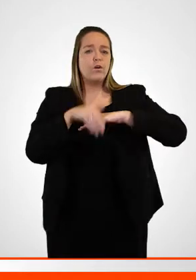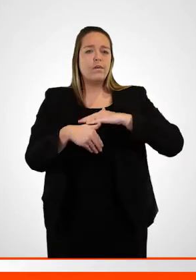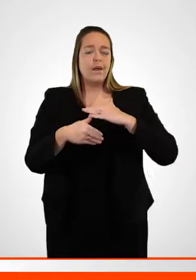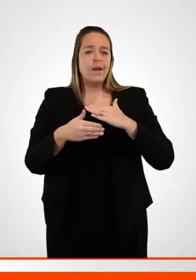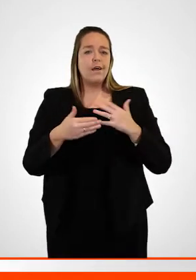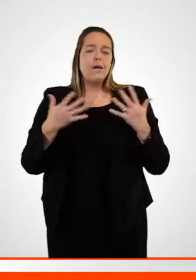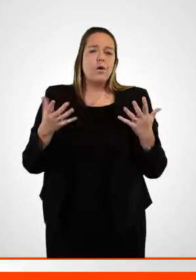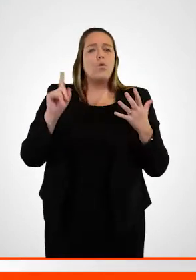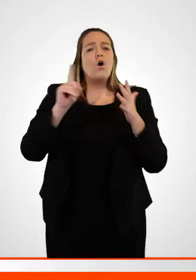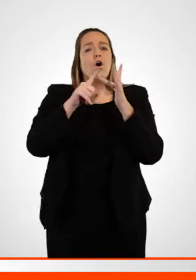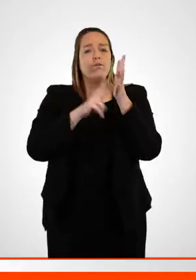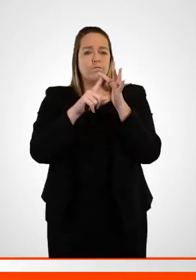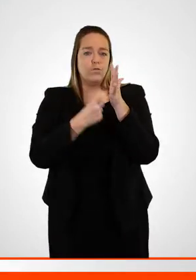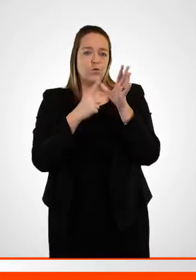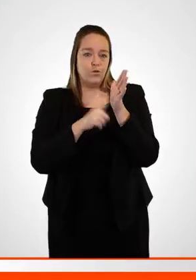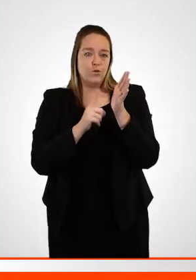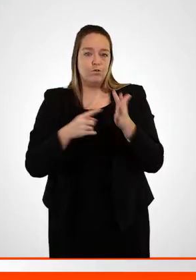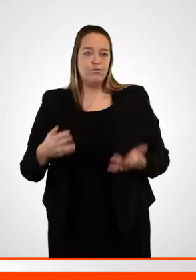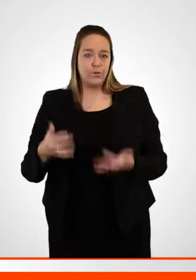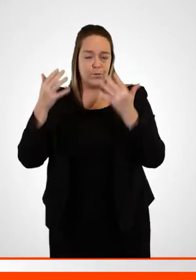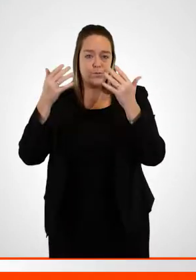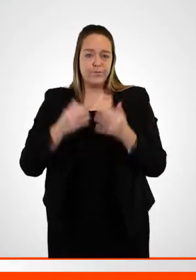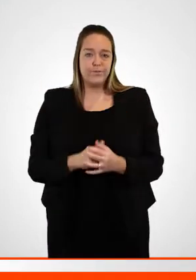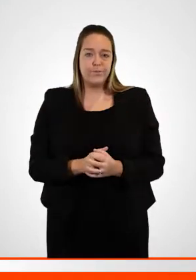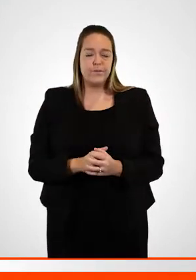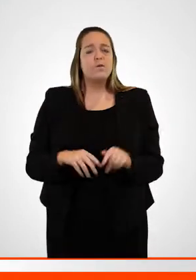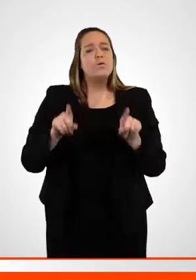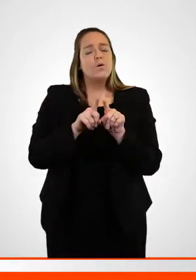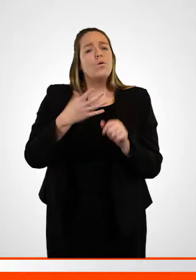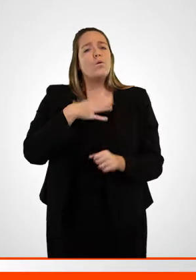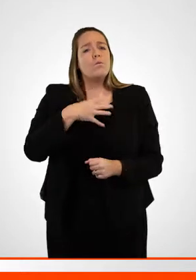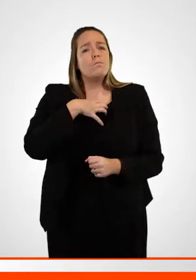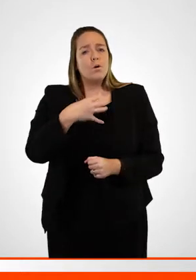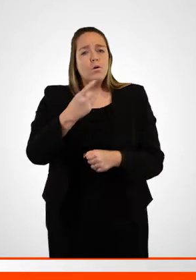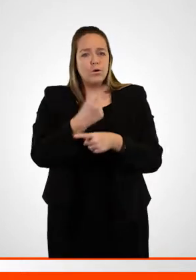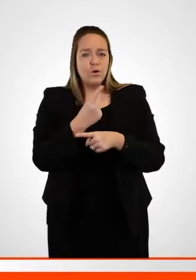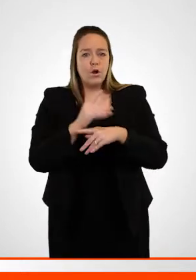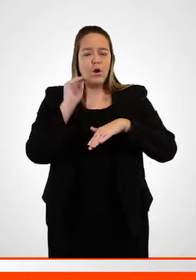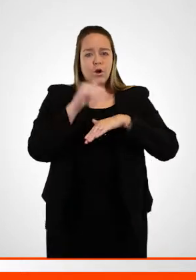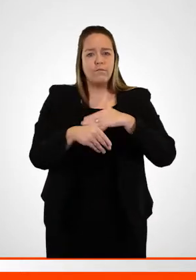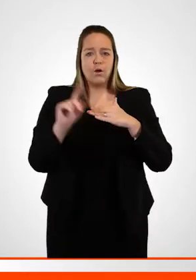I'll just remind you of the overall results, but more importantly, I want to look a little more closely with you at some of the relationships